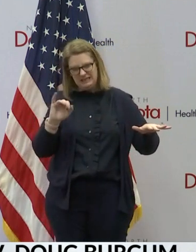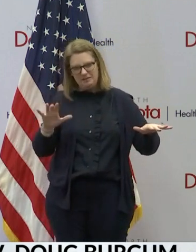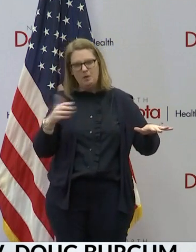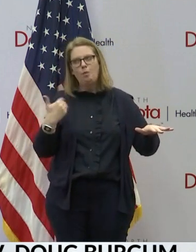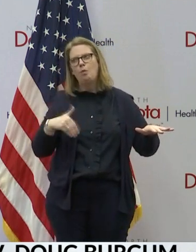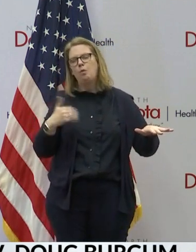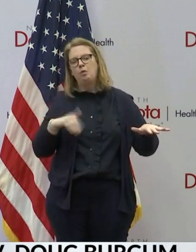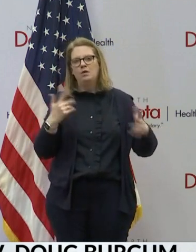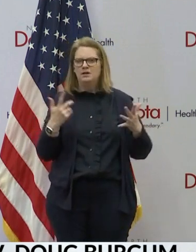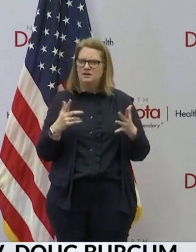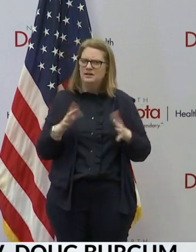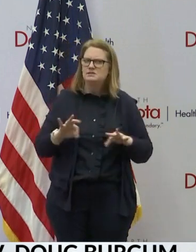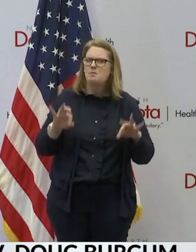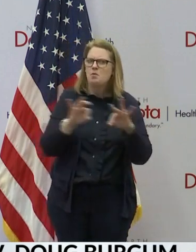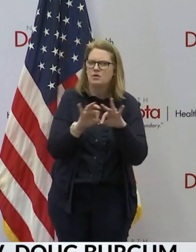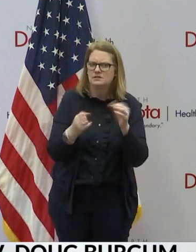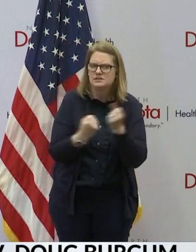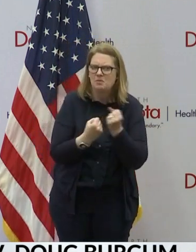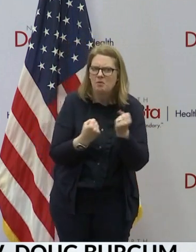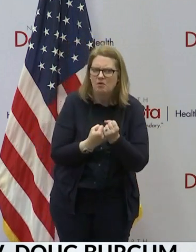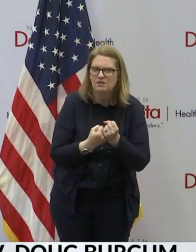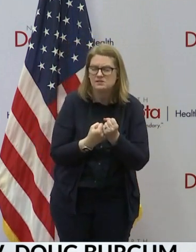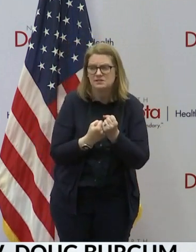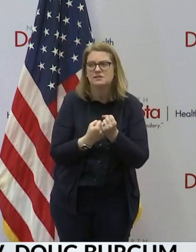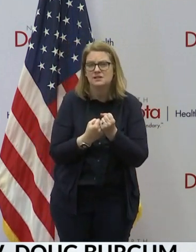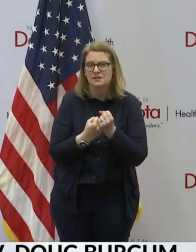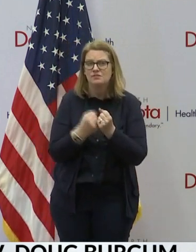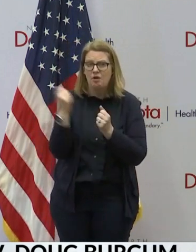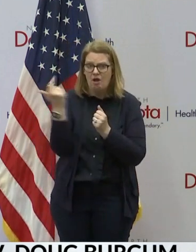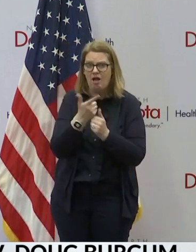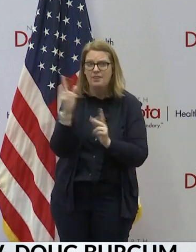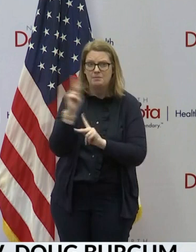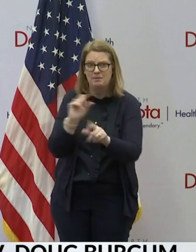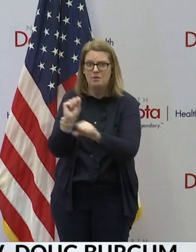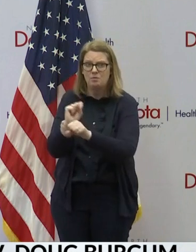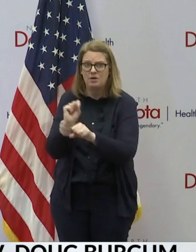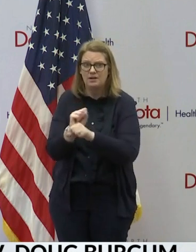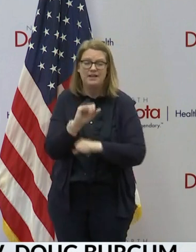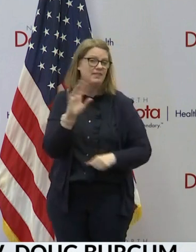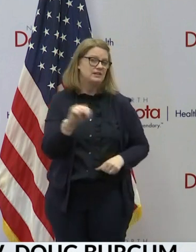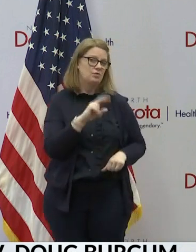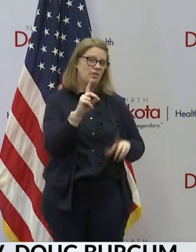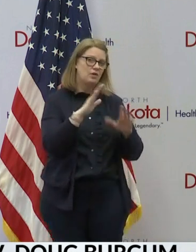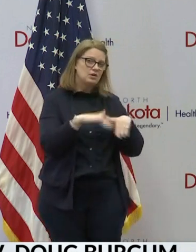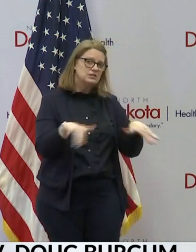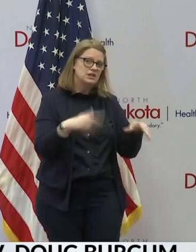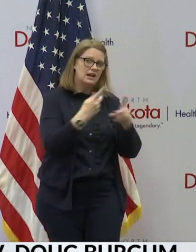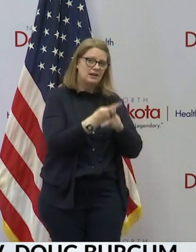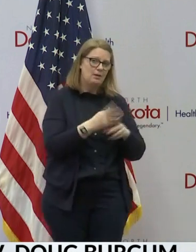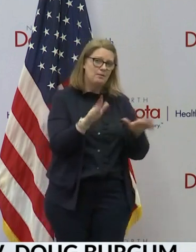CORRECTIONS DOWN THE ROAD, SO WE ALL KNOW THOSE EARLY YEARS MATTER. THIS PANDEMIC MADE US MORE AWARE